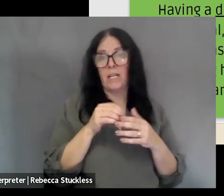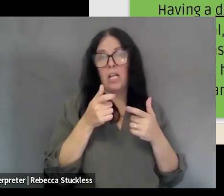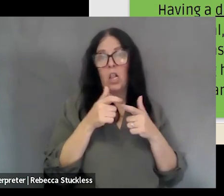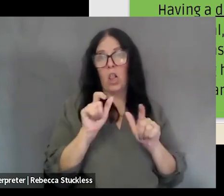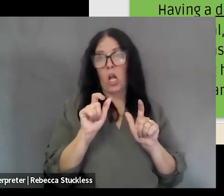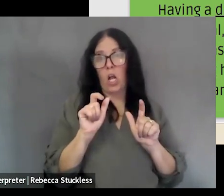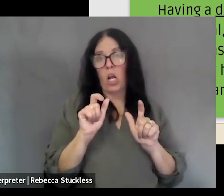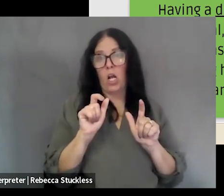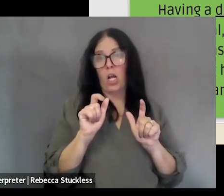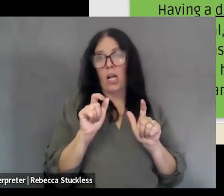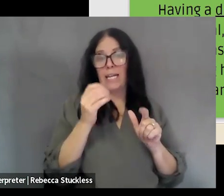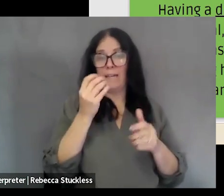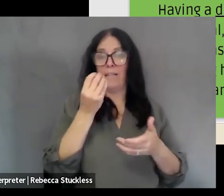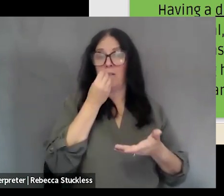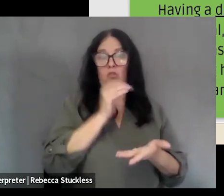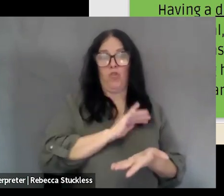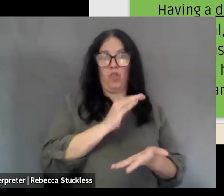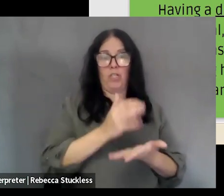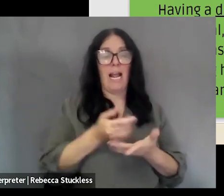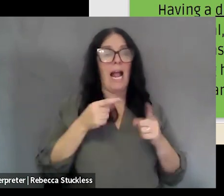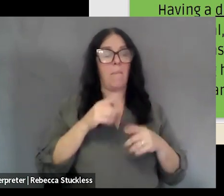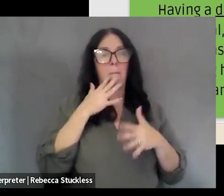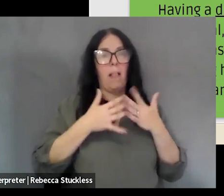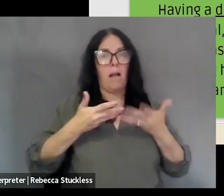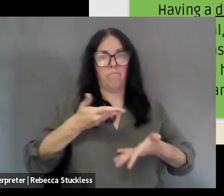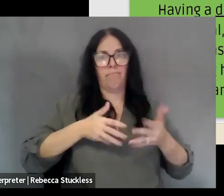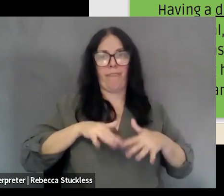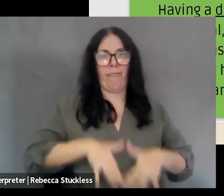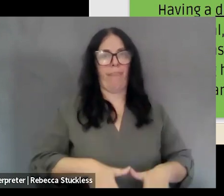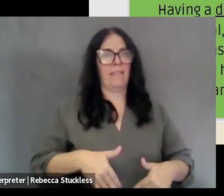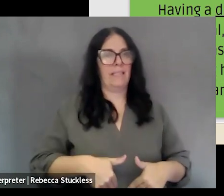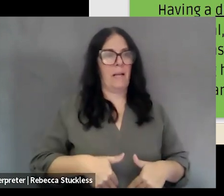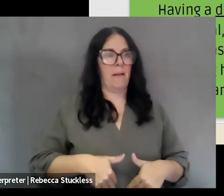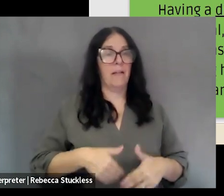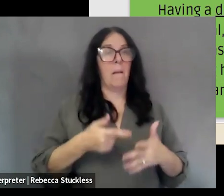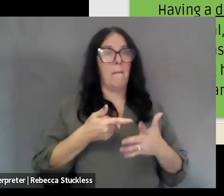the blood goes right to our stomach to begin the process of digestion, and it stays